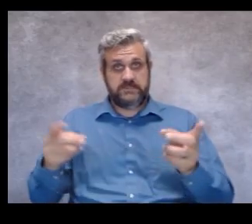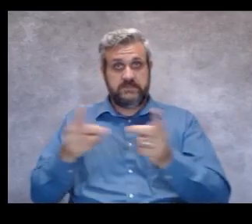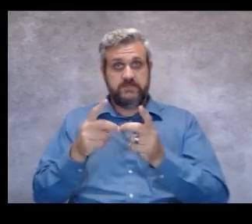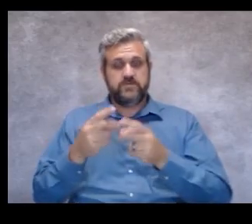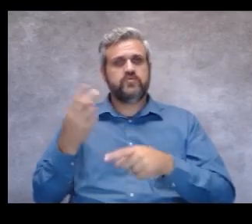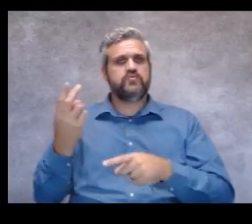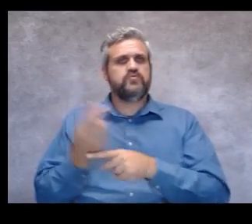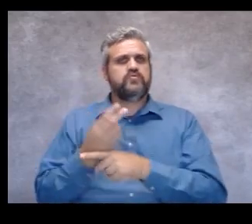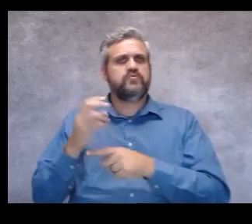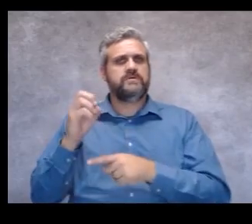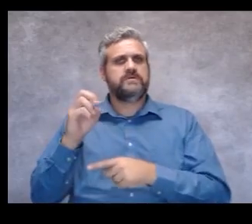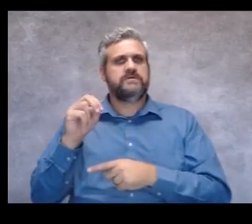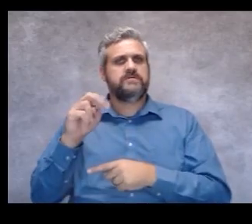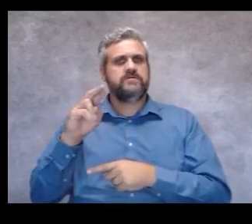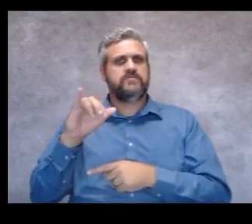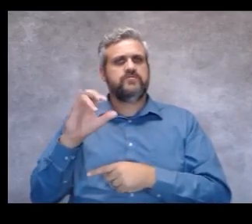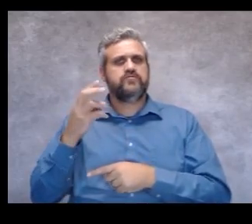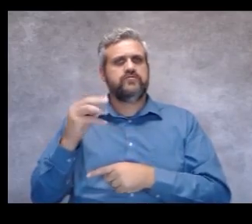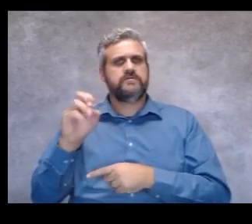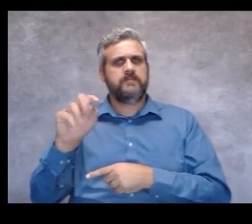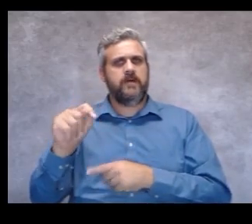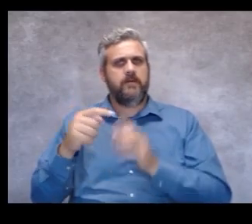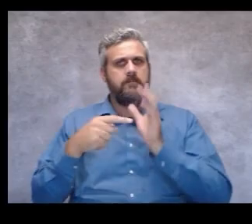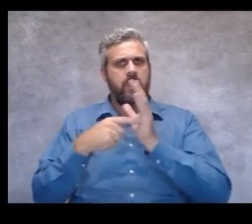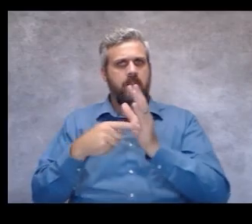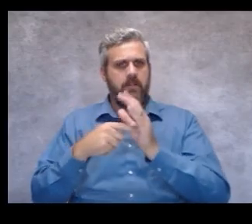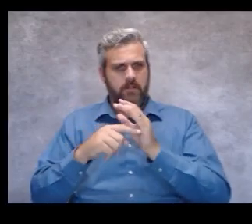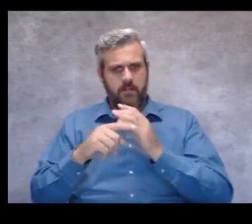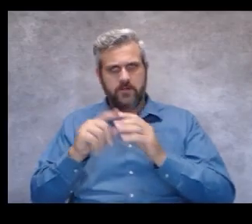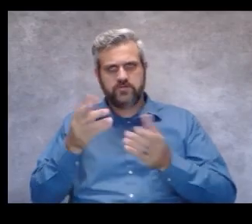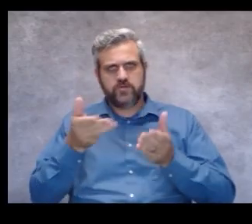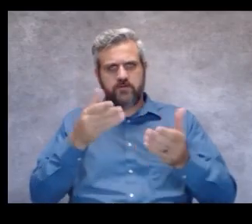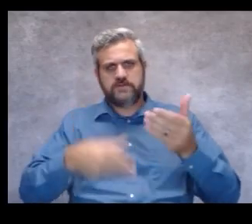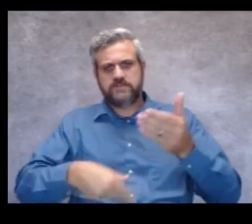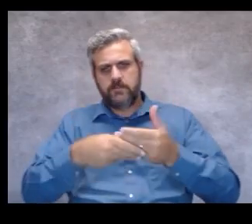enrichment model, where are services supplemented?